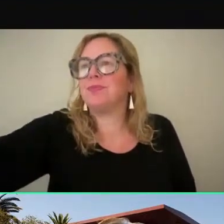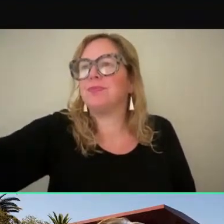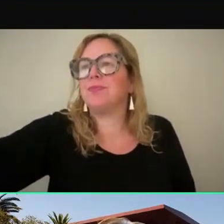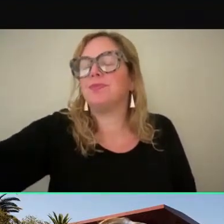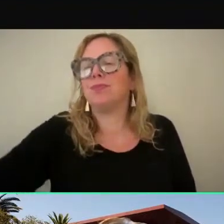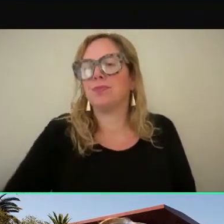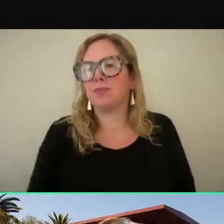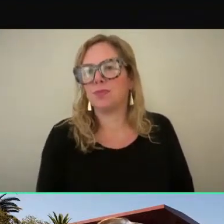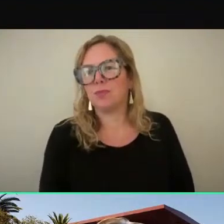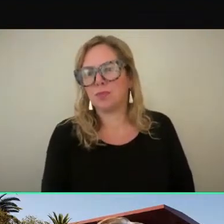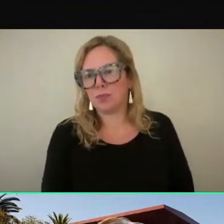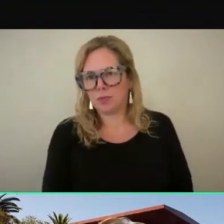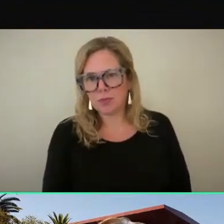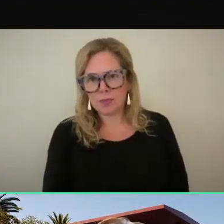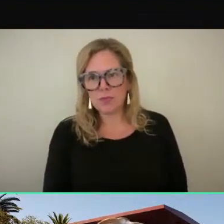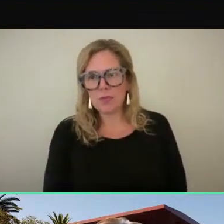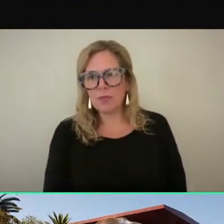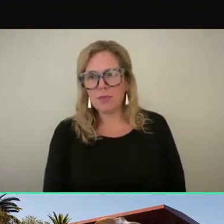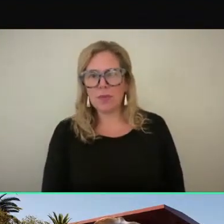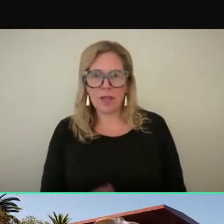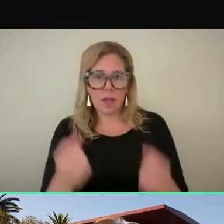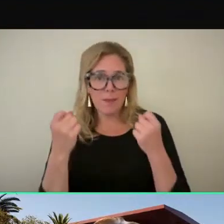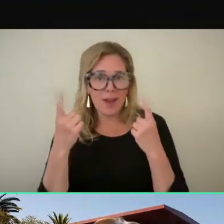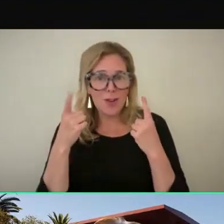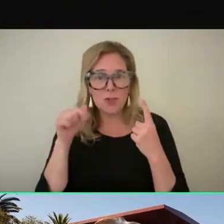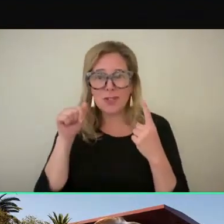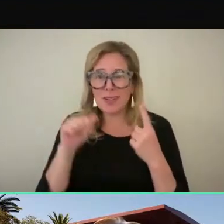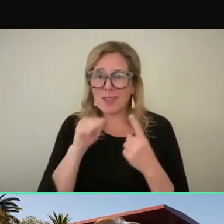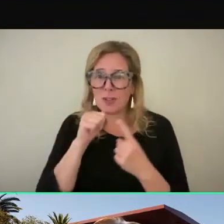about how it should be designed, implemented or optimized for adults with intellectual and